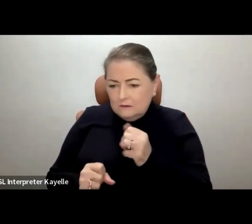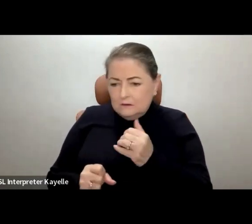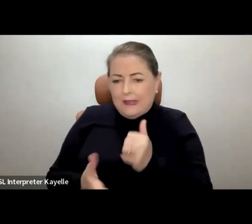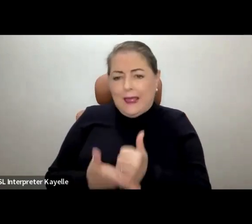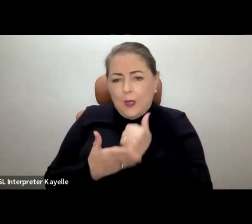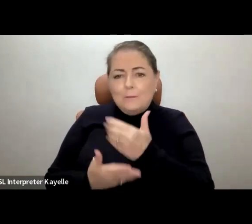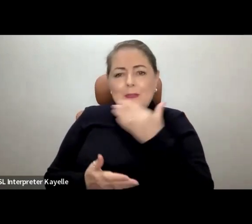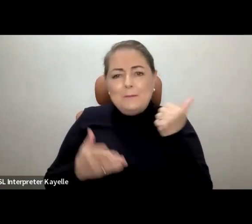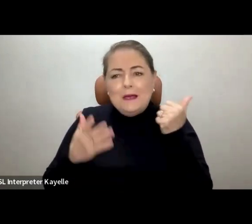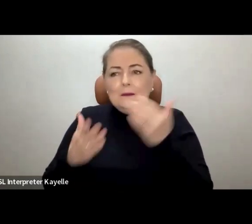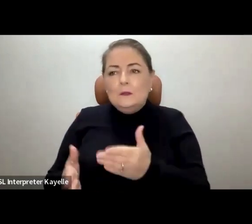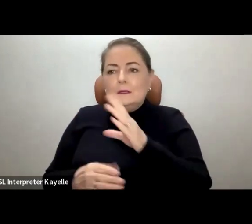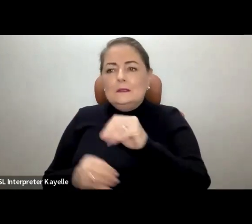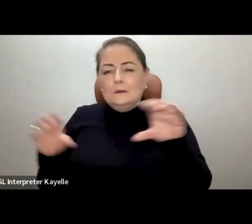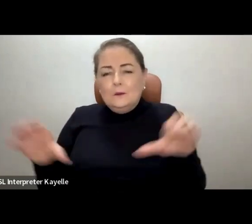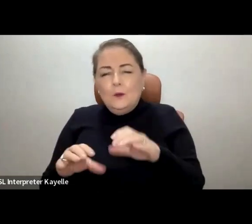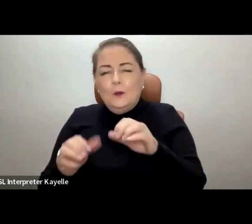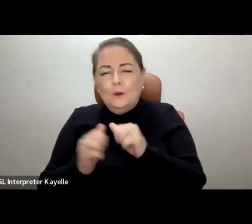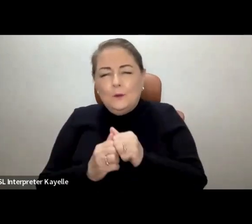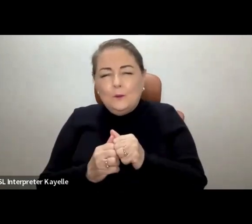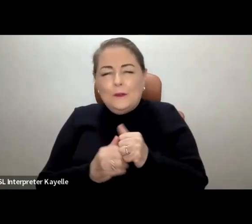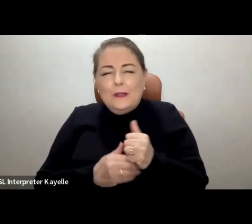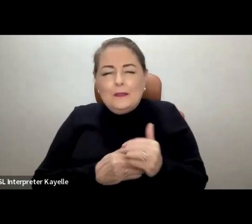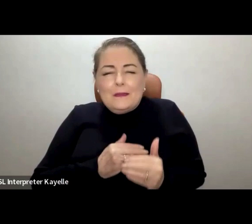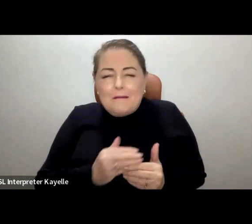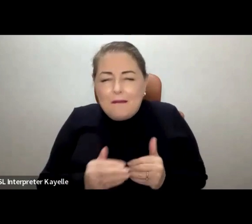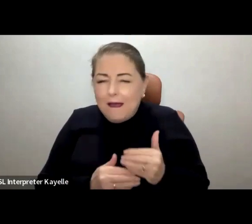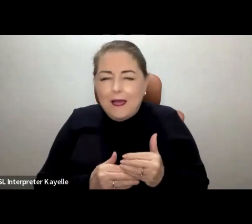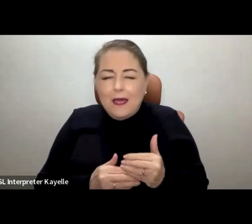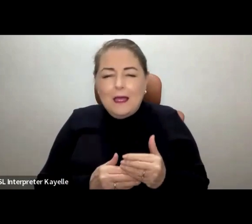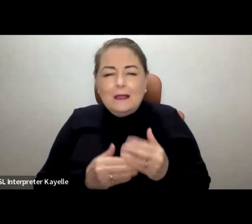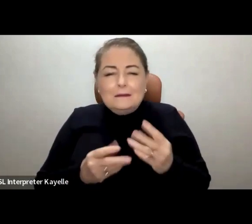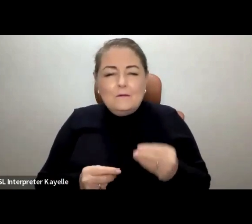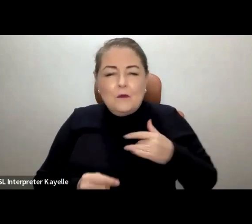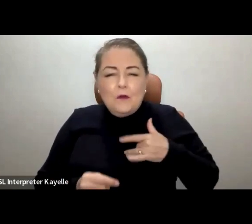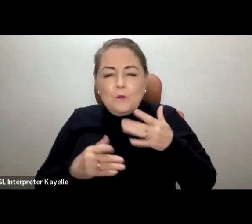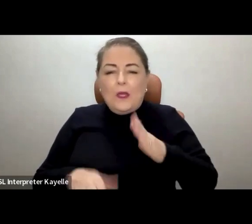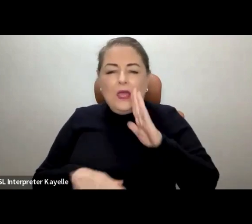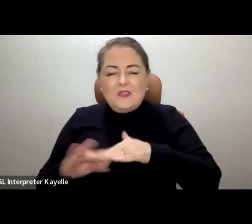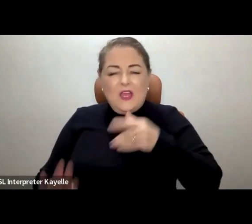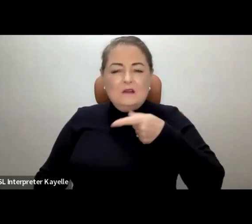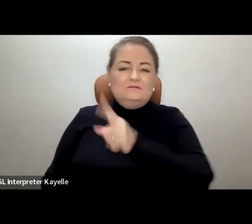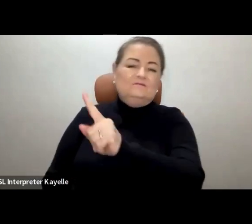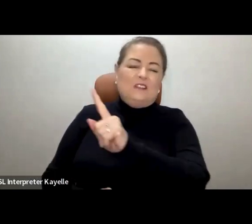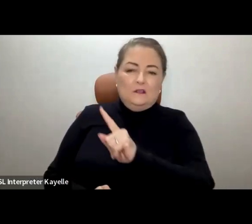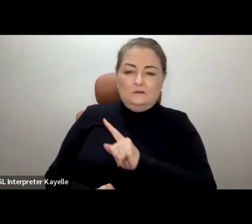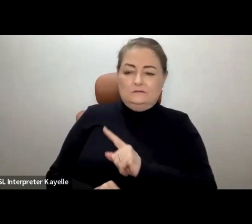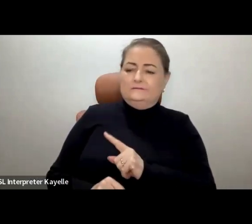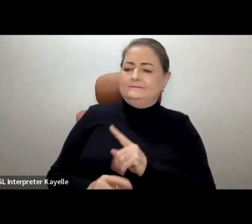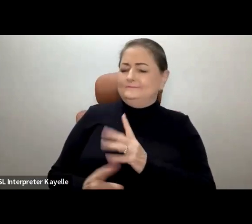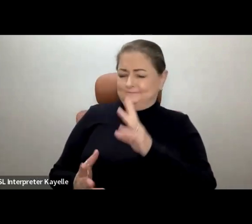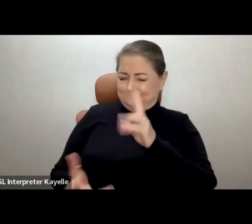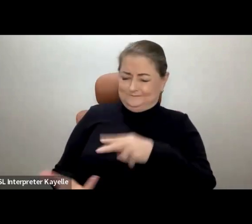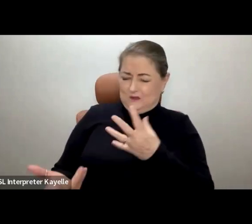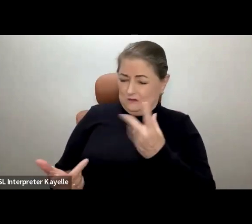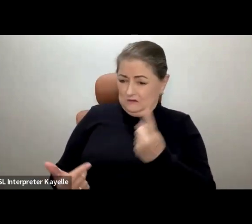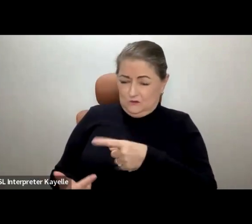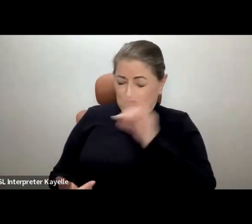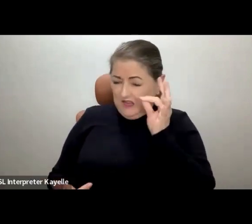and to do it in the kindest way as a way as opposed to in a defensive way. Oh, no, somebody found something in our festival